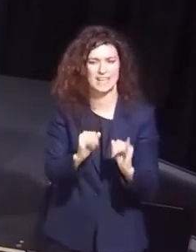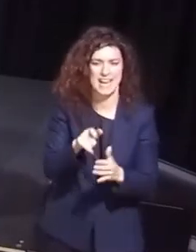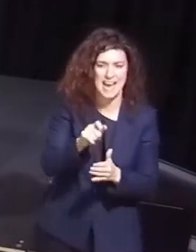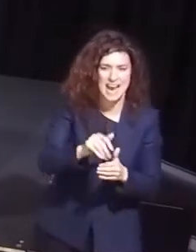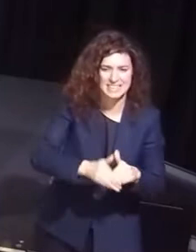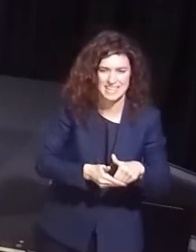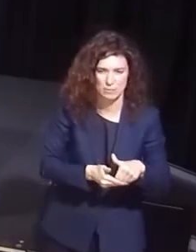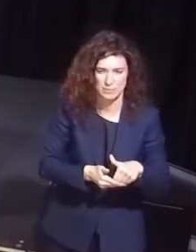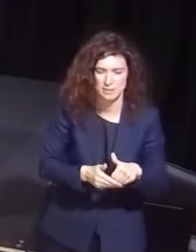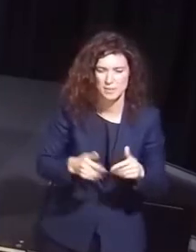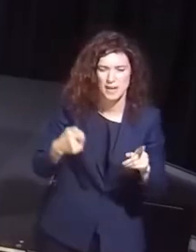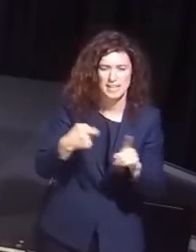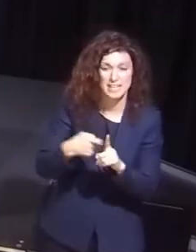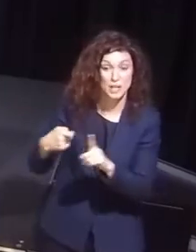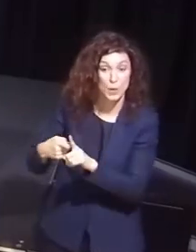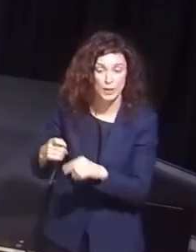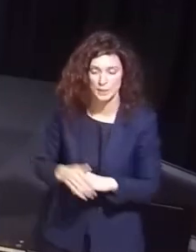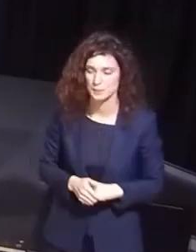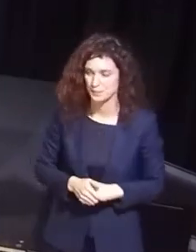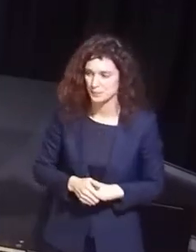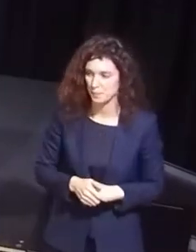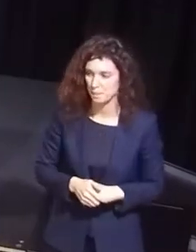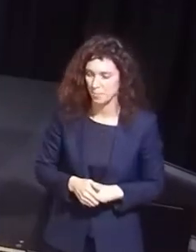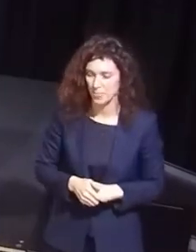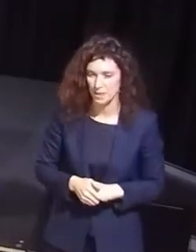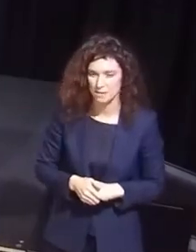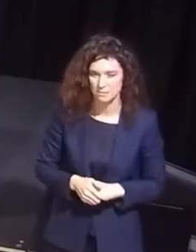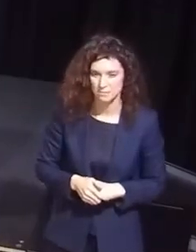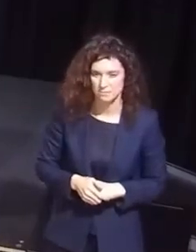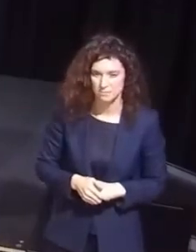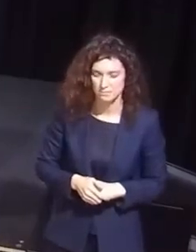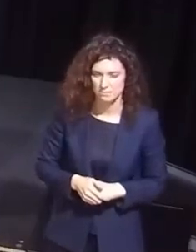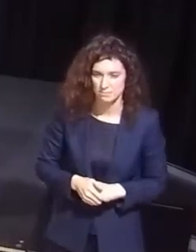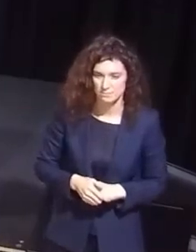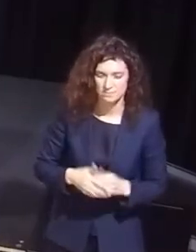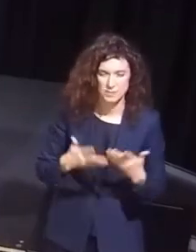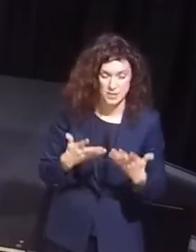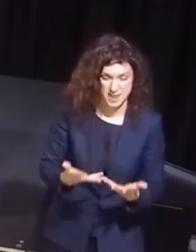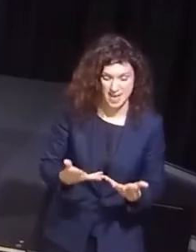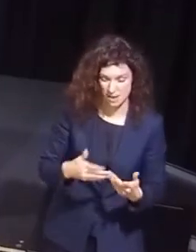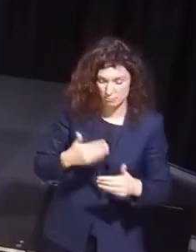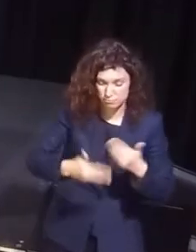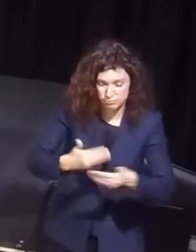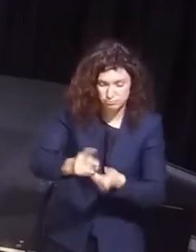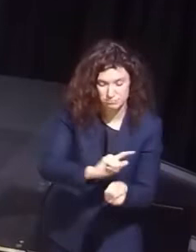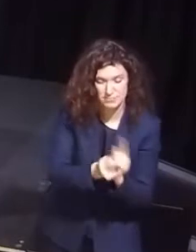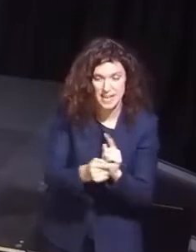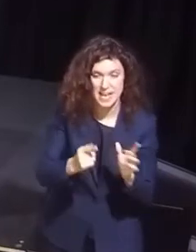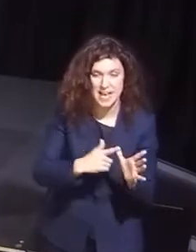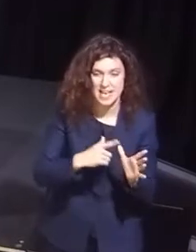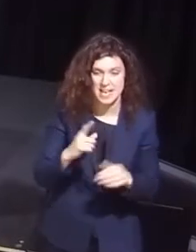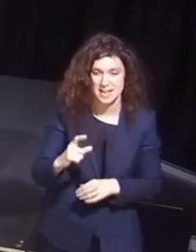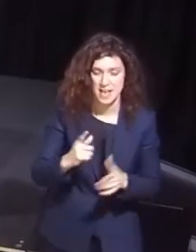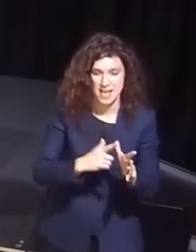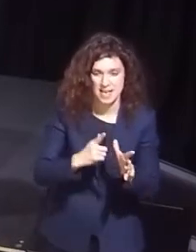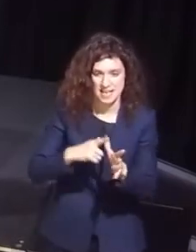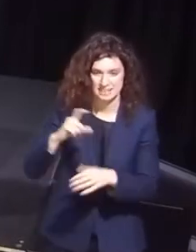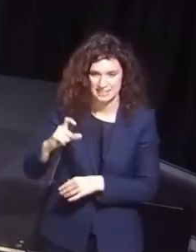features a dozen or so different environmental control and what's now known as AAC, Augmentative and Alternative Communication systems.